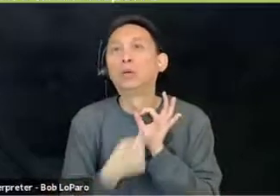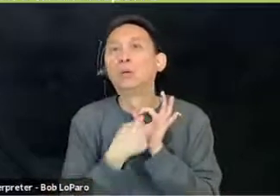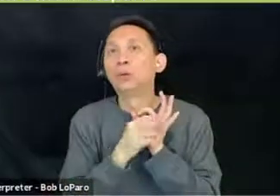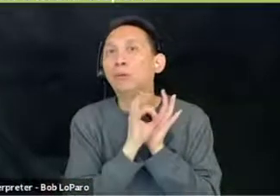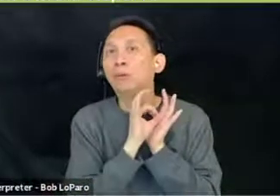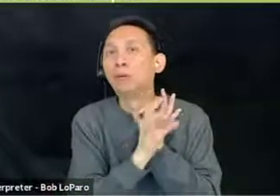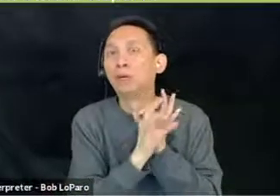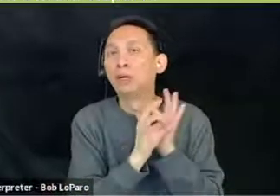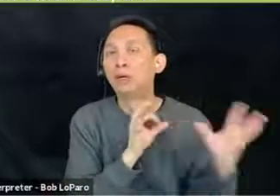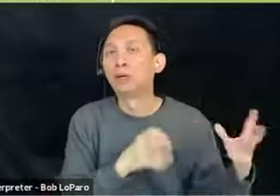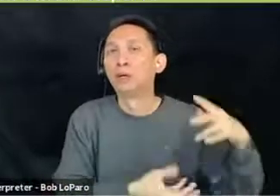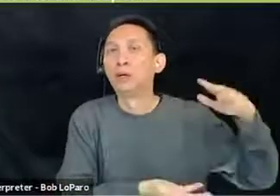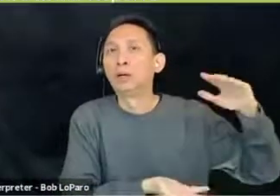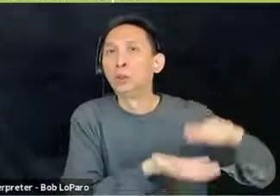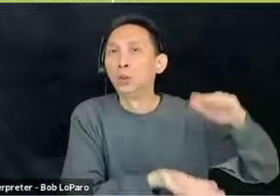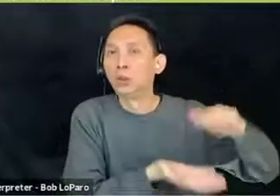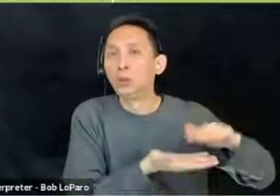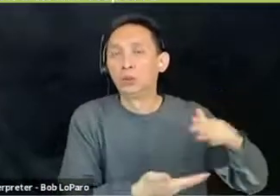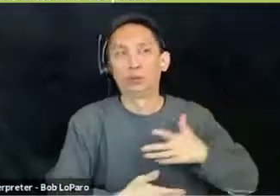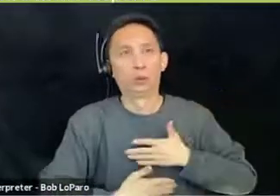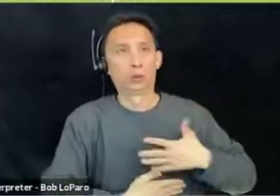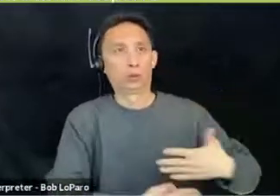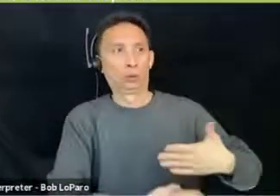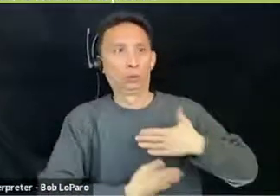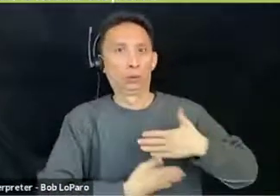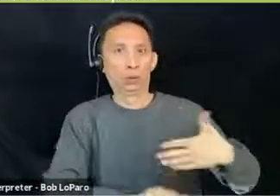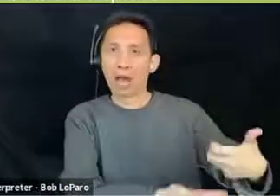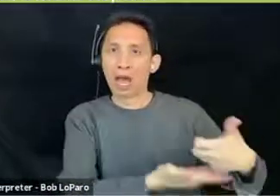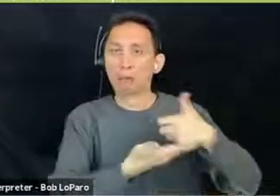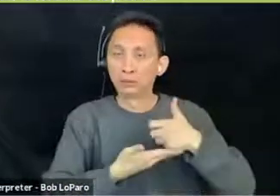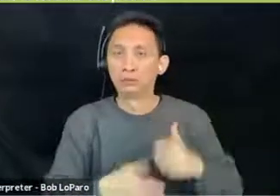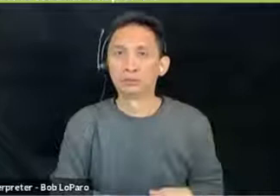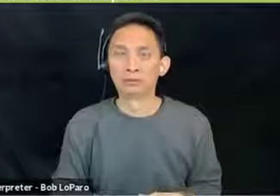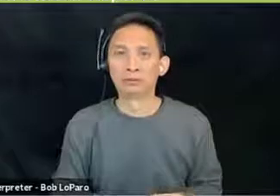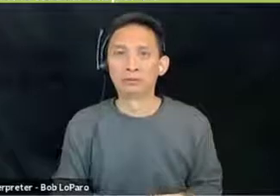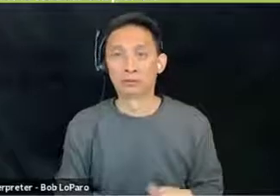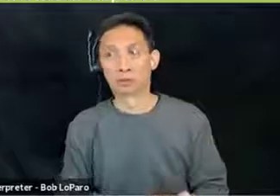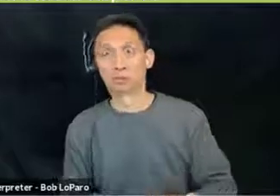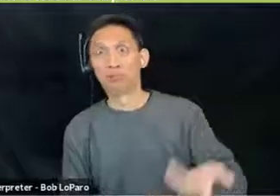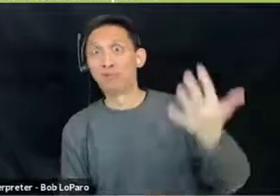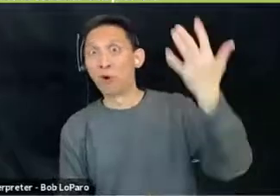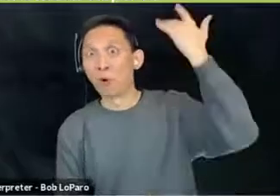And so in the past, those options really were not offered to families,